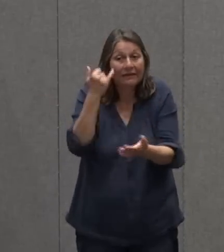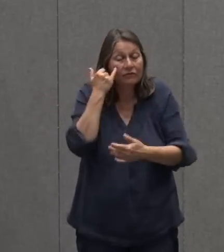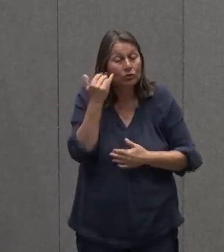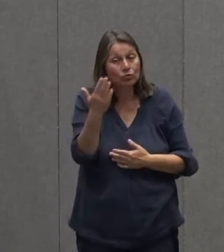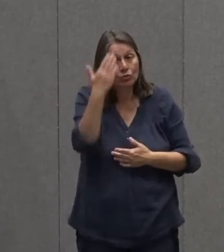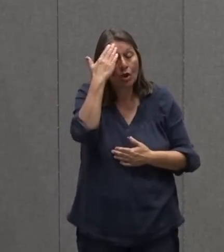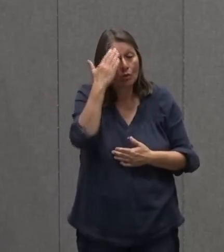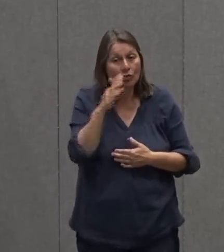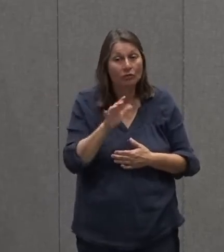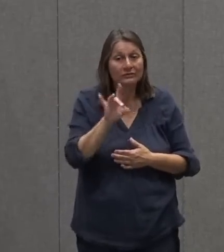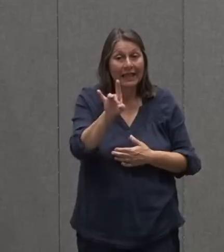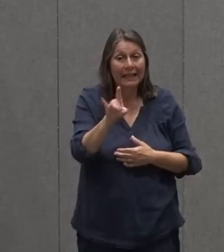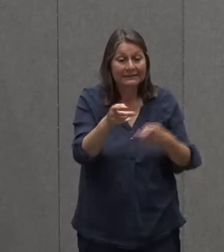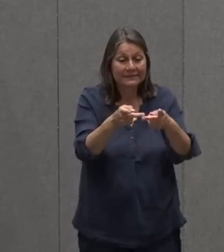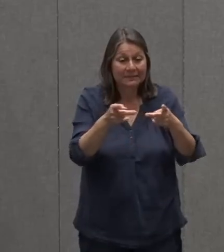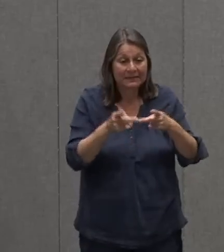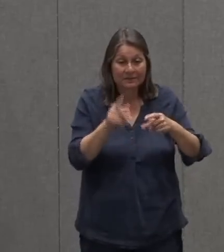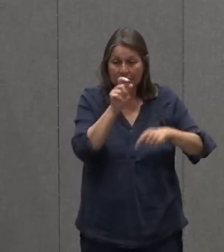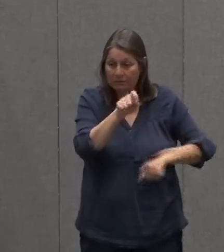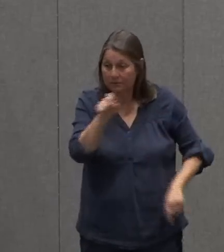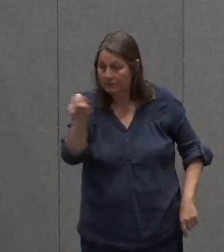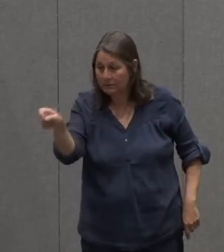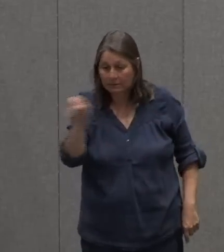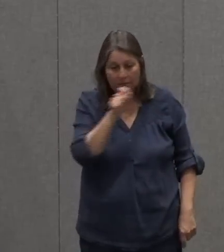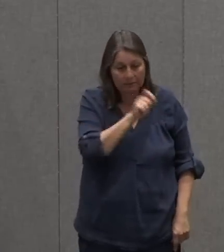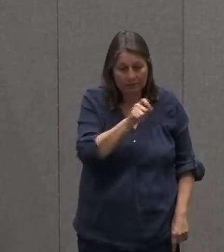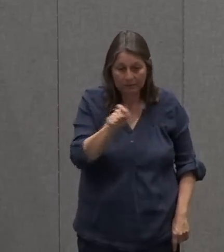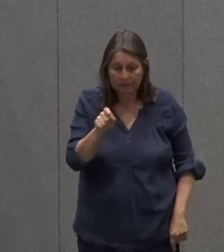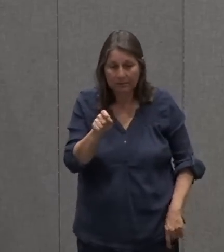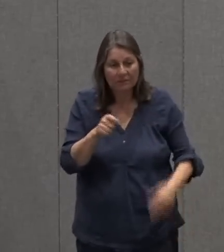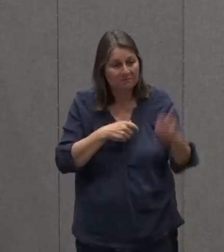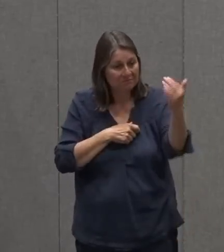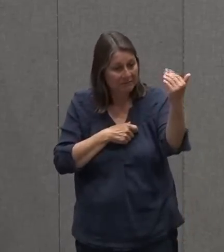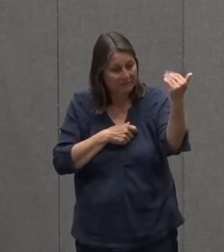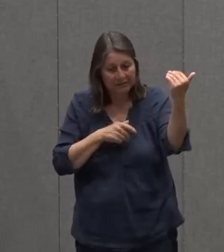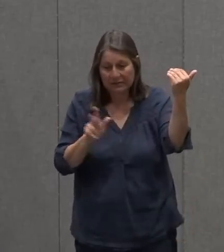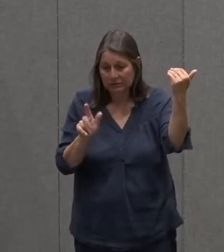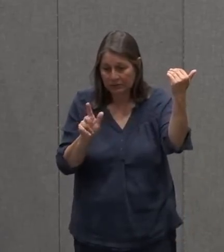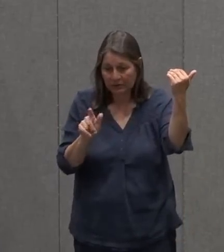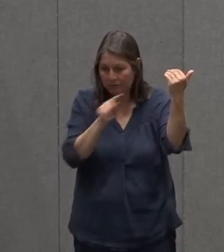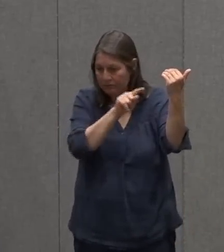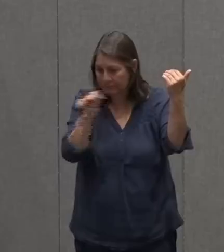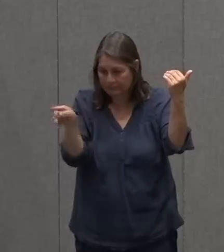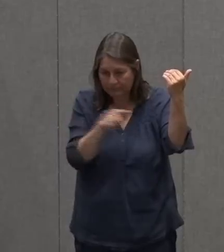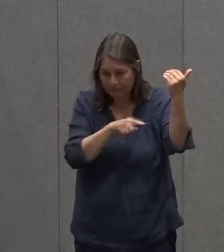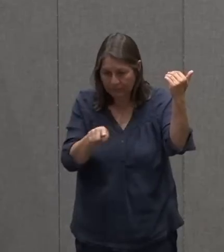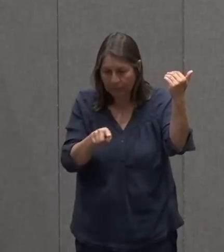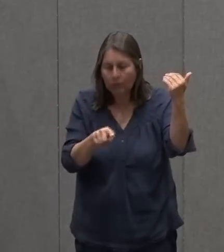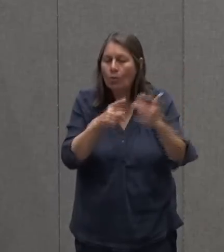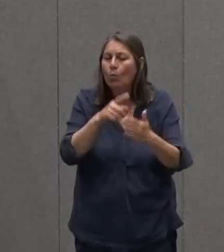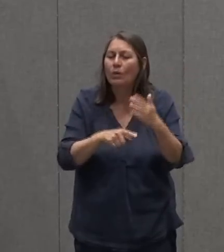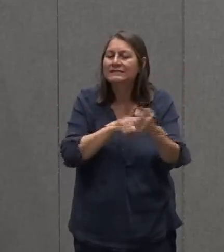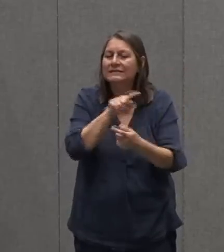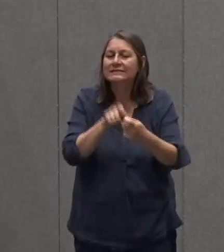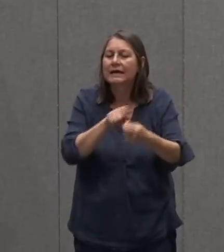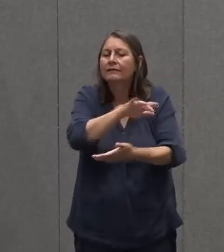in between 15 and 23, could we figure out a number that is exactly in the middle of that?